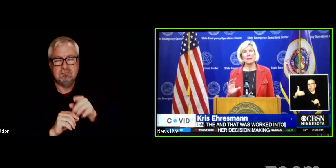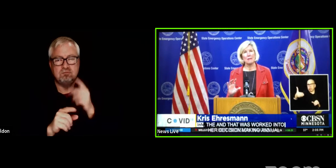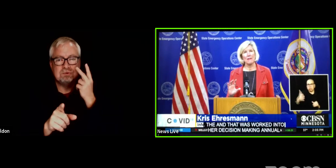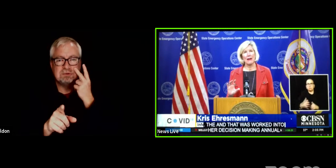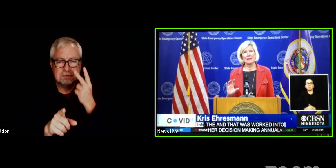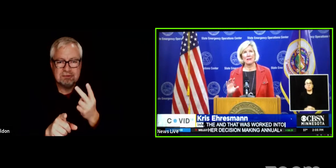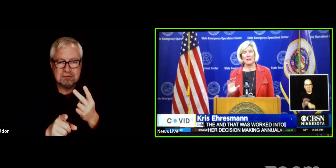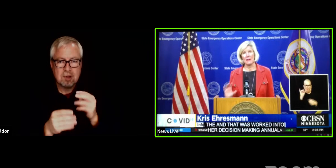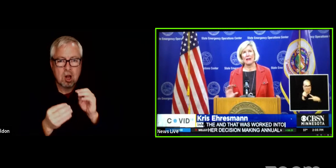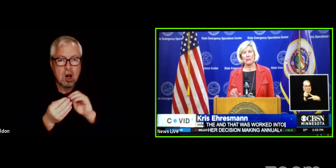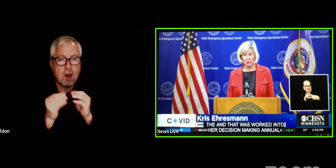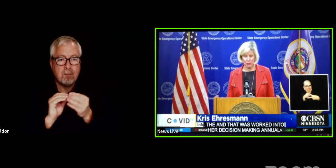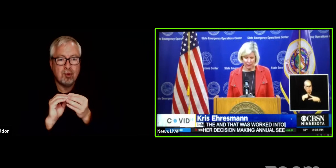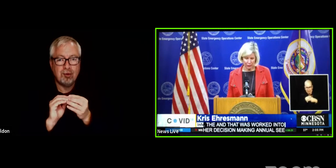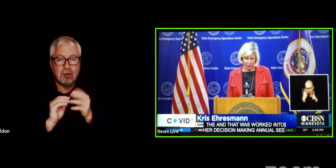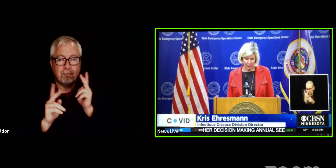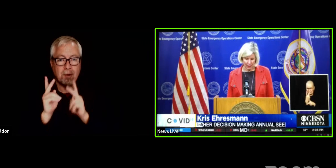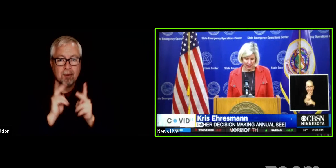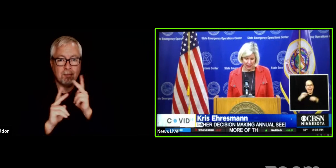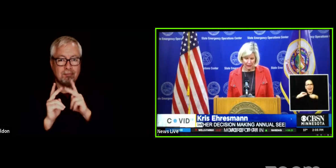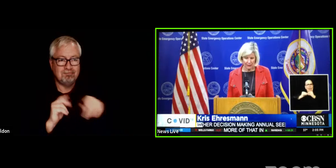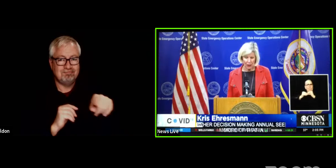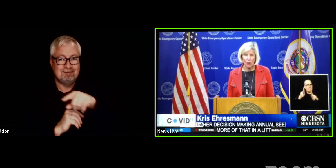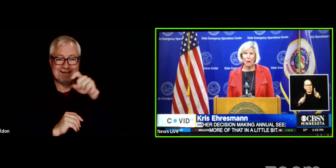NEEDED TO BE VACCINATED AND THAT SOCIAL VULNERABILITY INDEX,